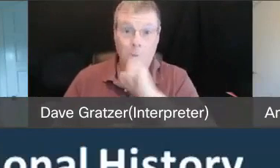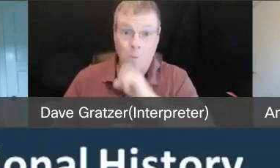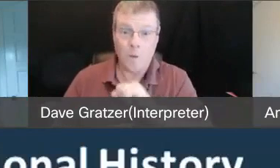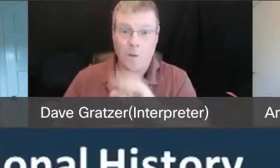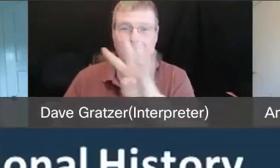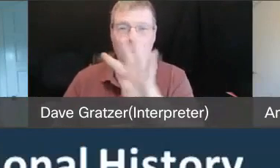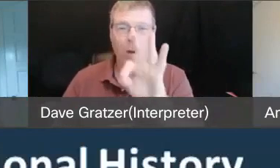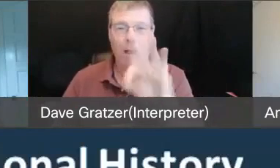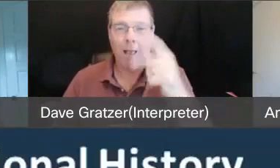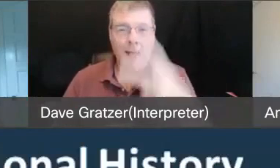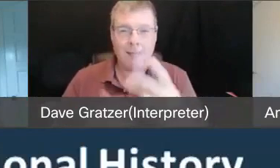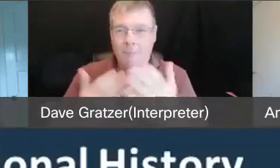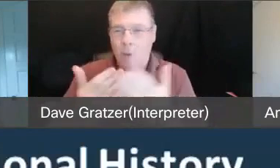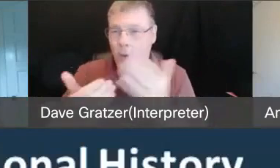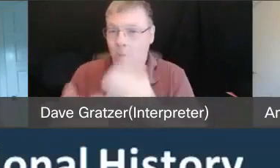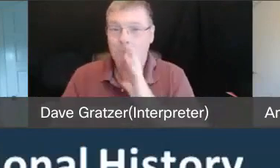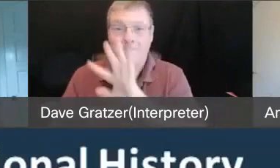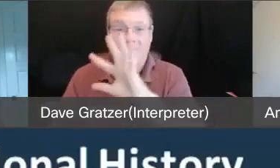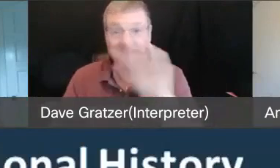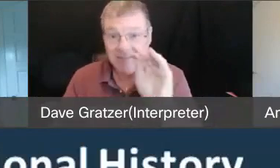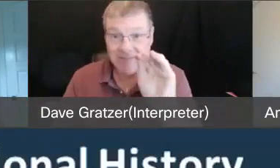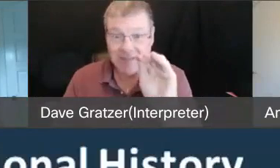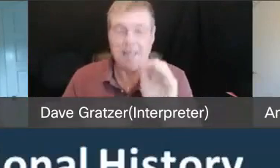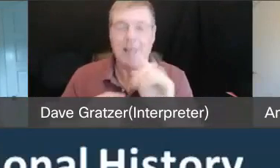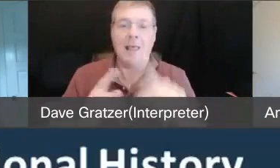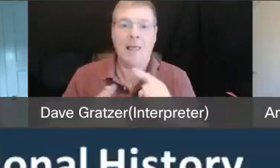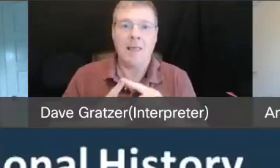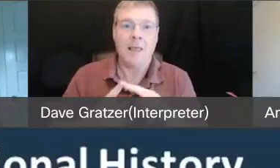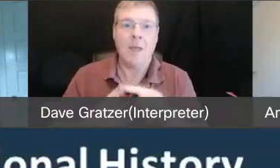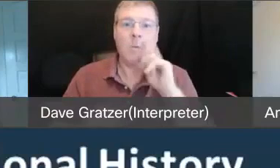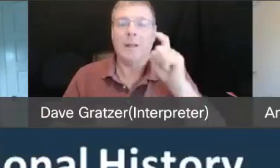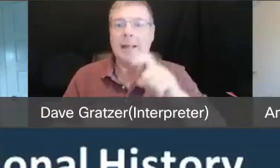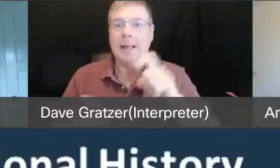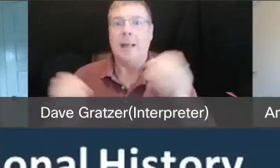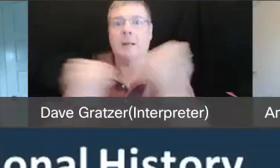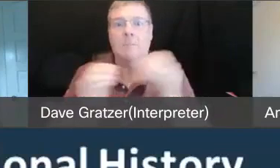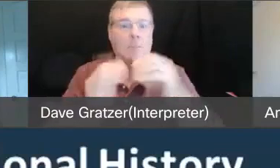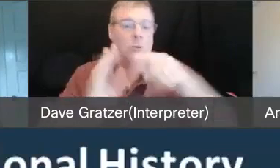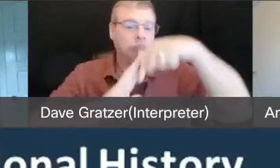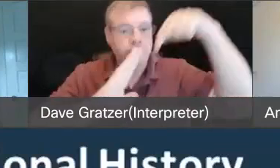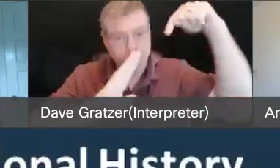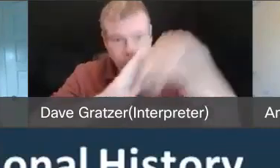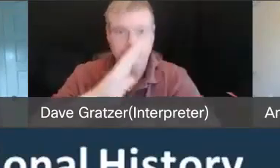like just about 50 or older, then we are going to need a much more in depth work history.